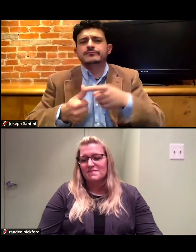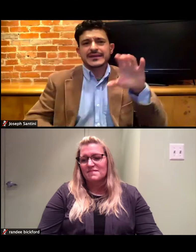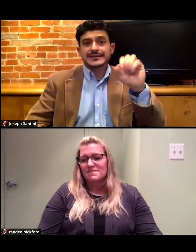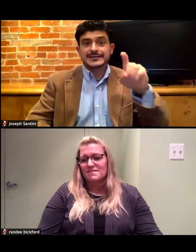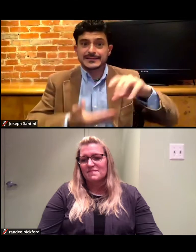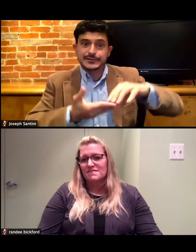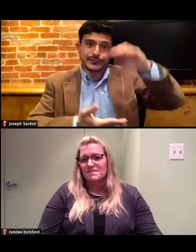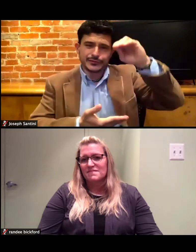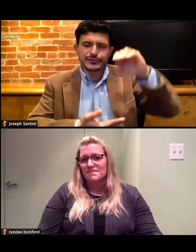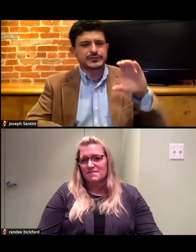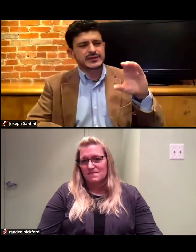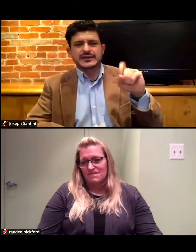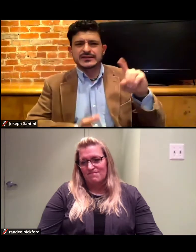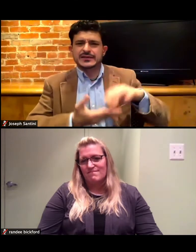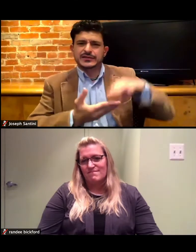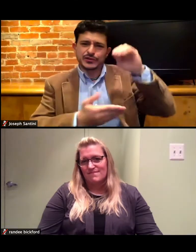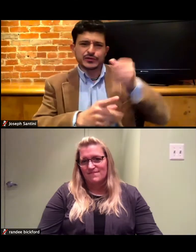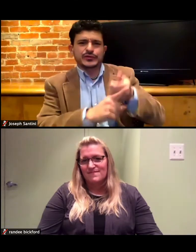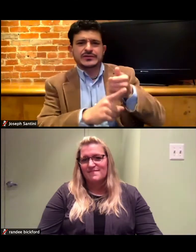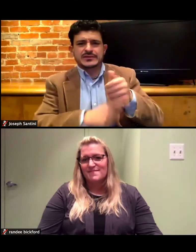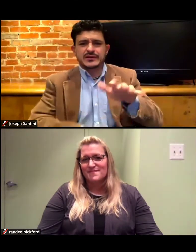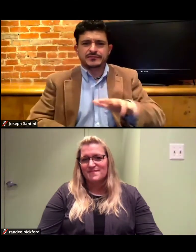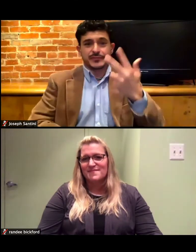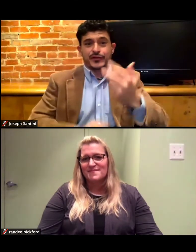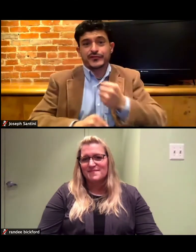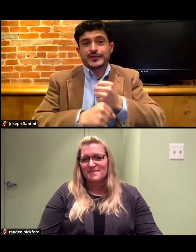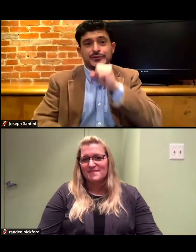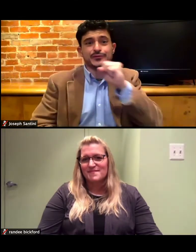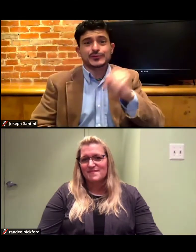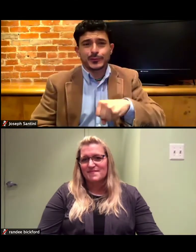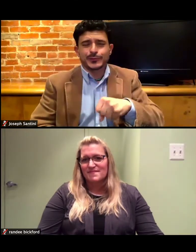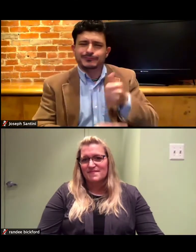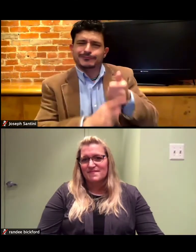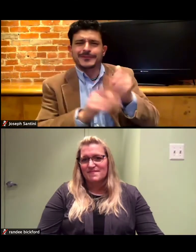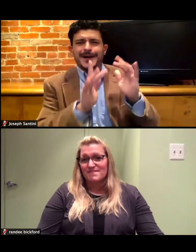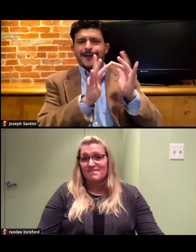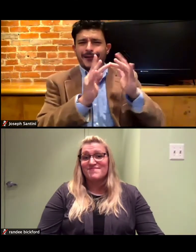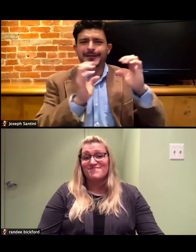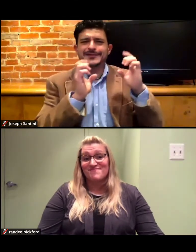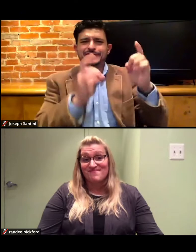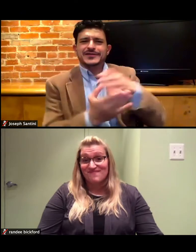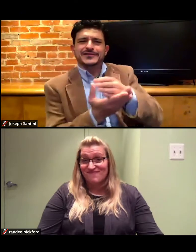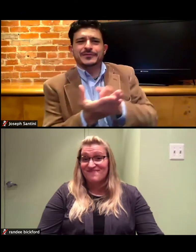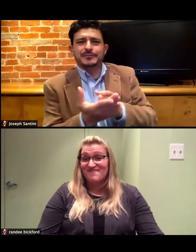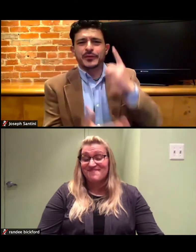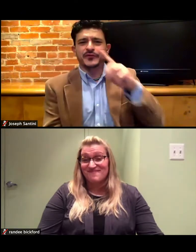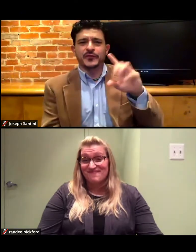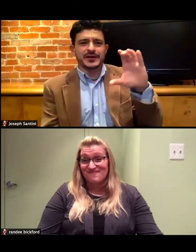There are two important programs that we'd like to acknowledge, CSD Learns even though it's only three years old,